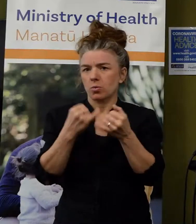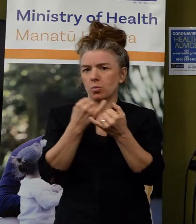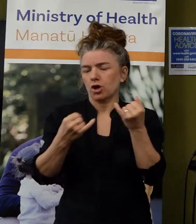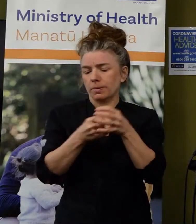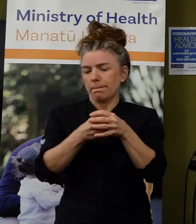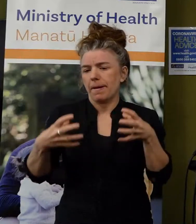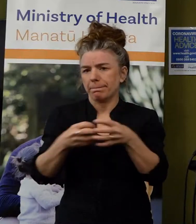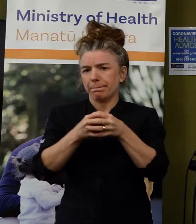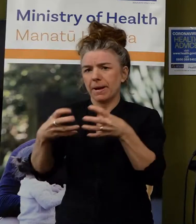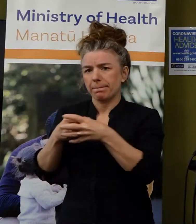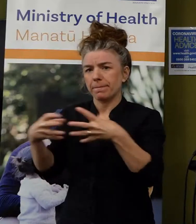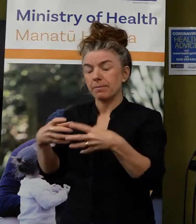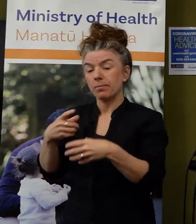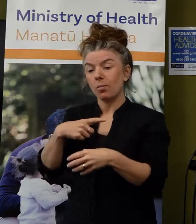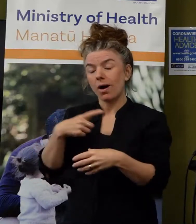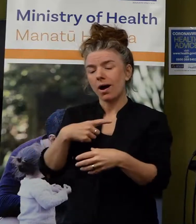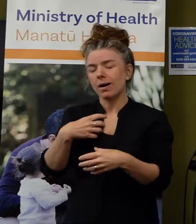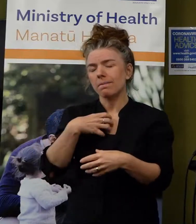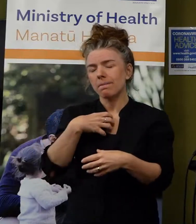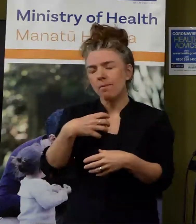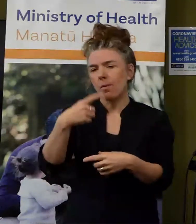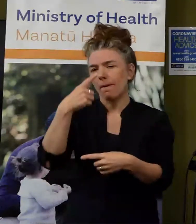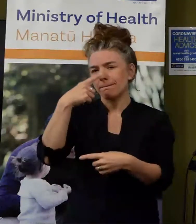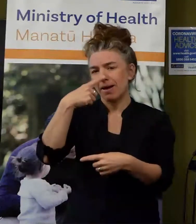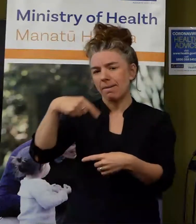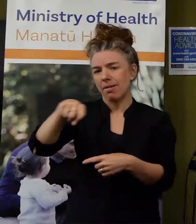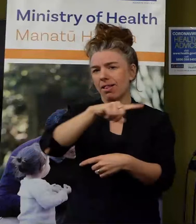have had increasing numbers of people